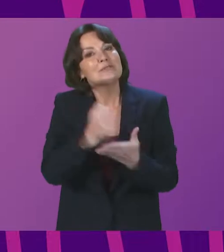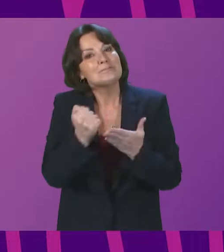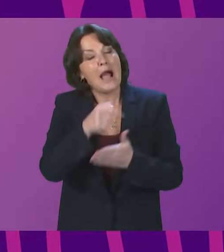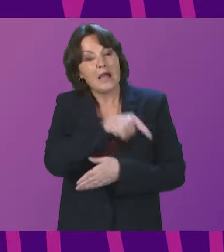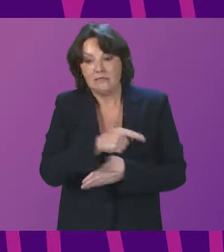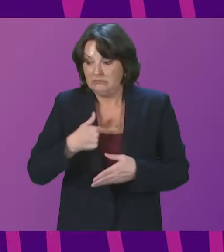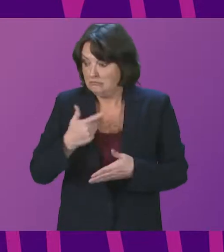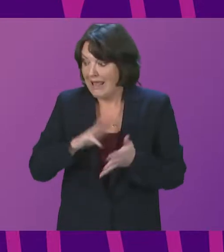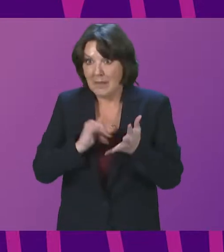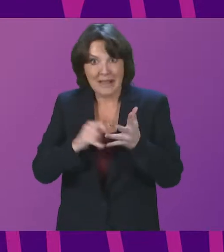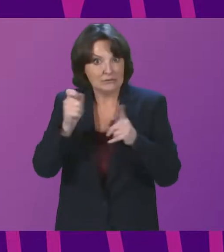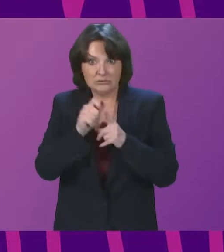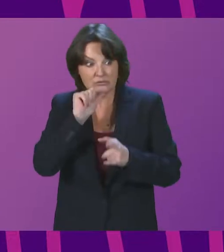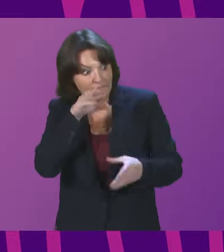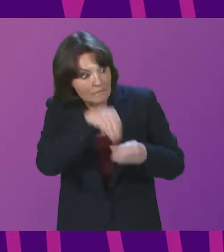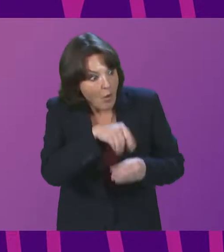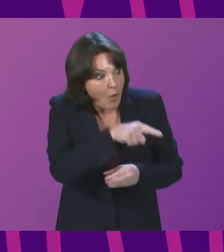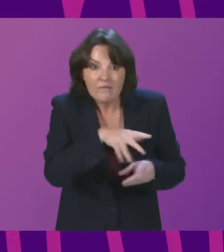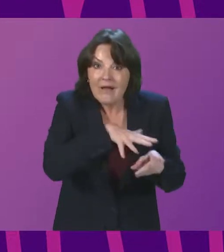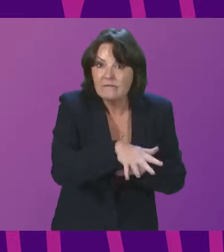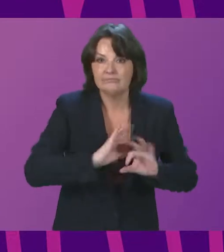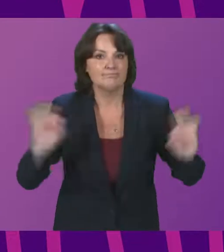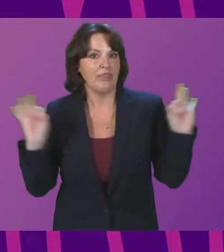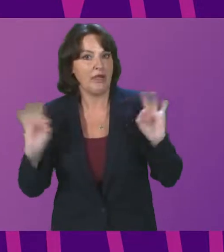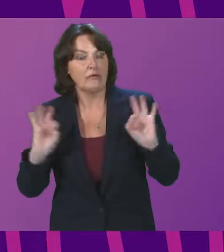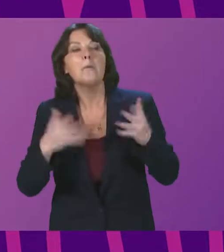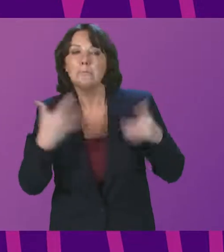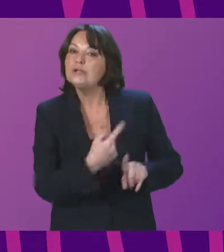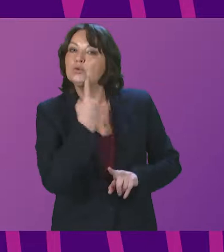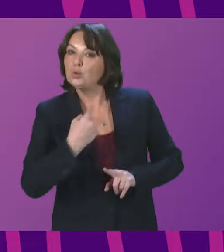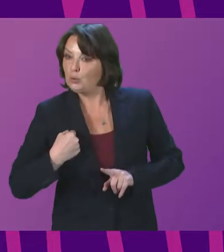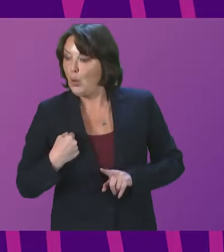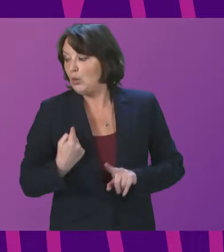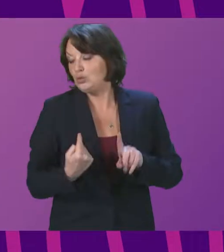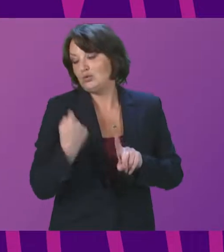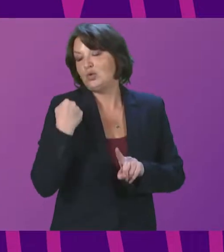Ministers had no input into it, although we were told earlier in February that the chief